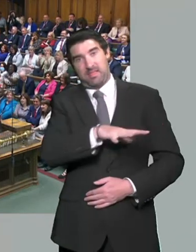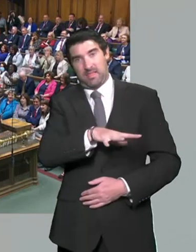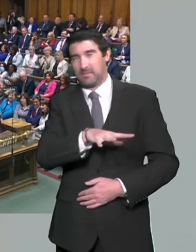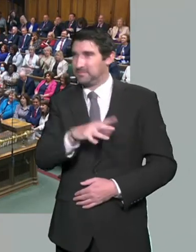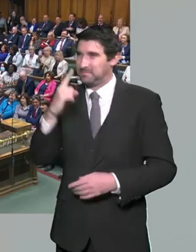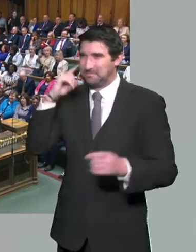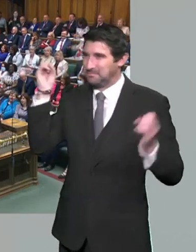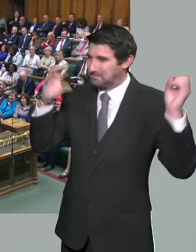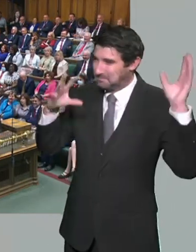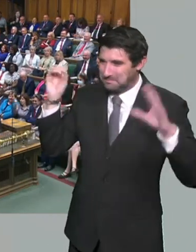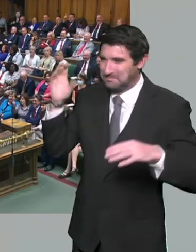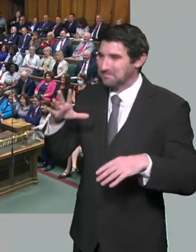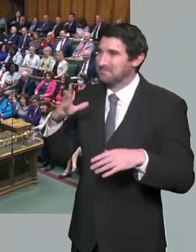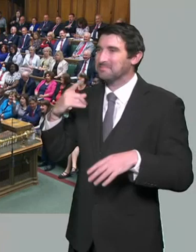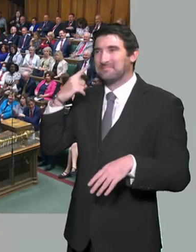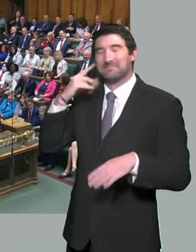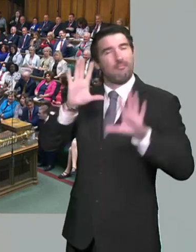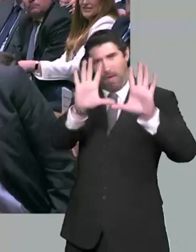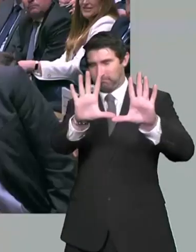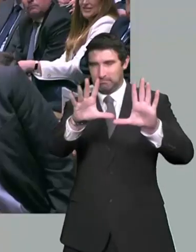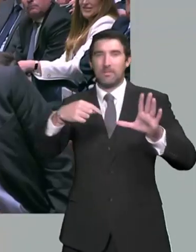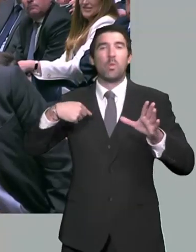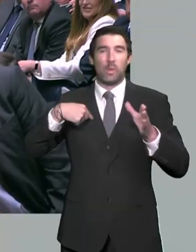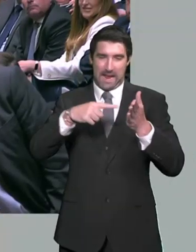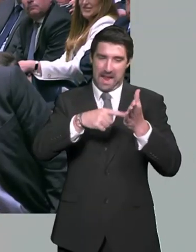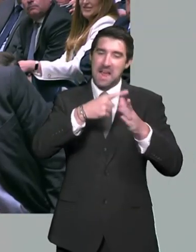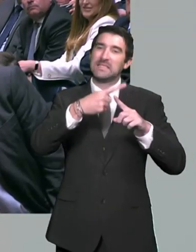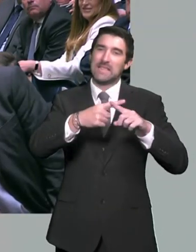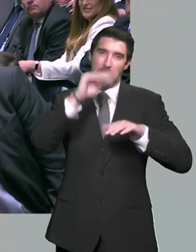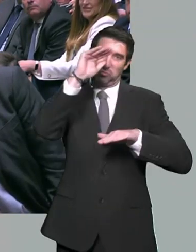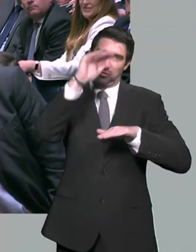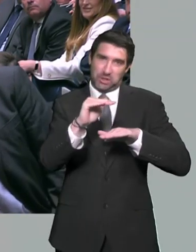We are not only putting £1,200 more into people’s pockets; the right hon.